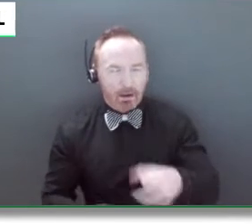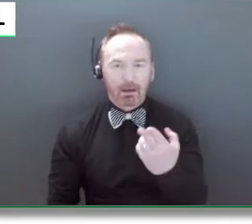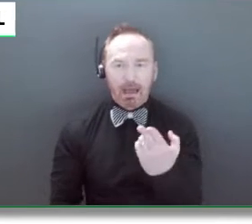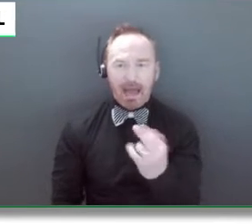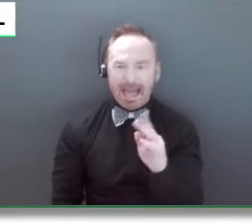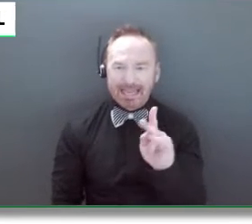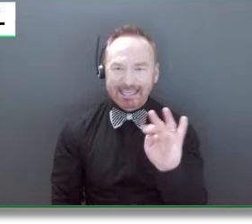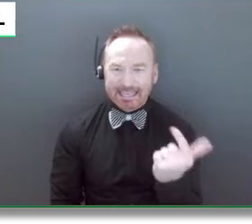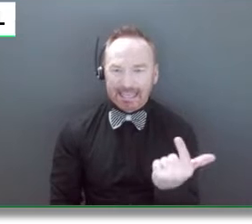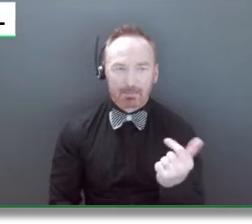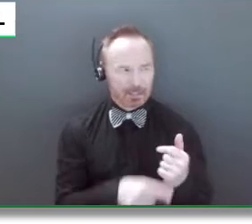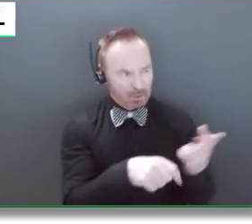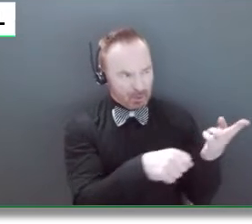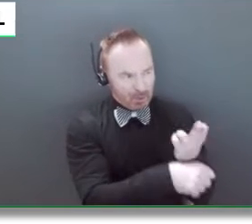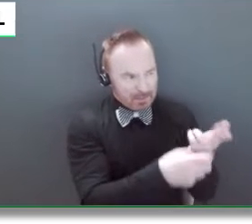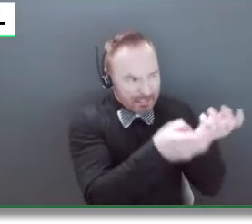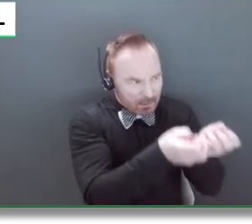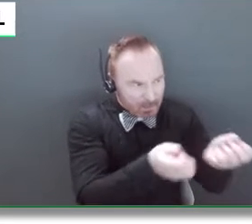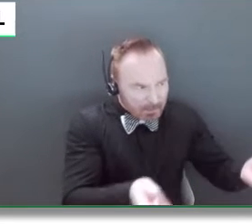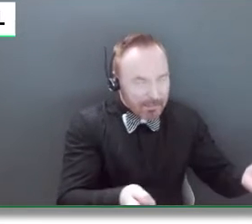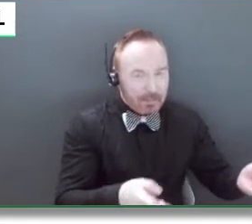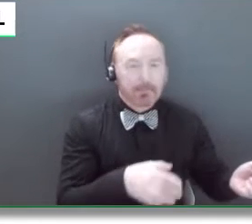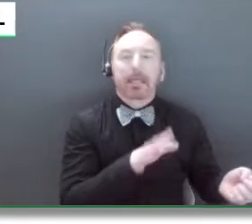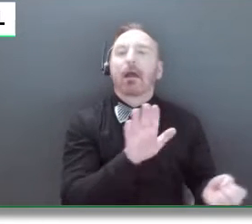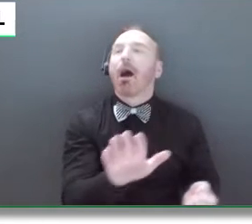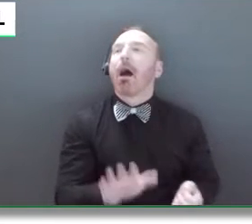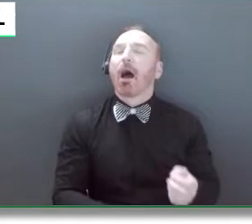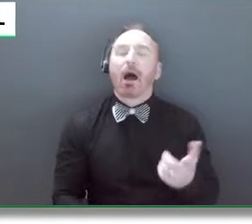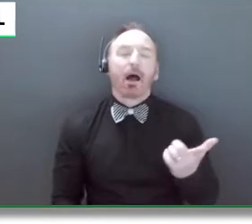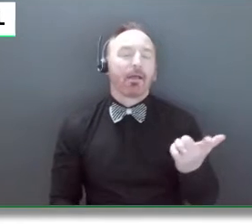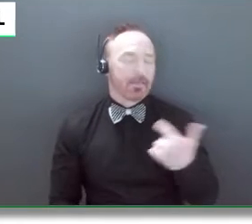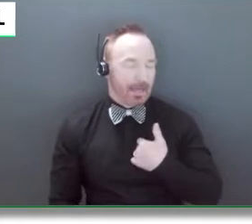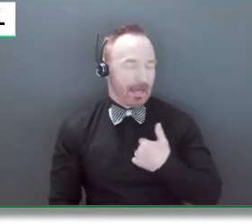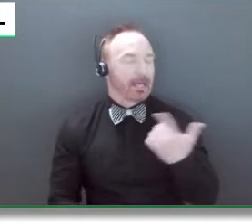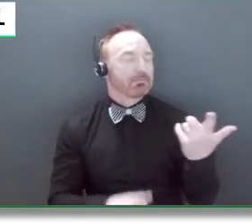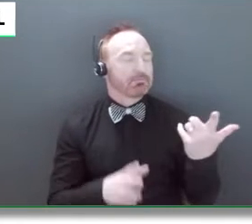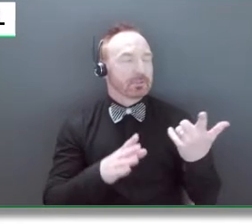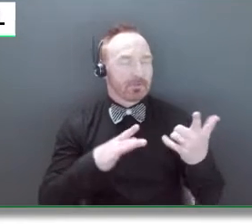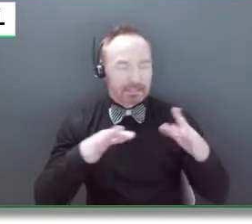This is what I need to be able to enjoy this trail in a hiking environment, so